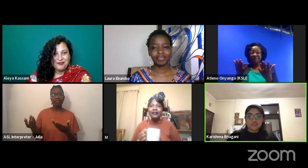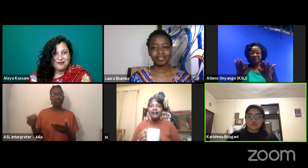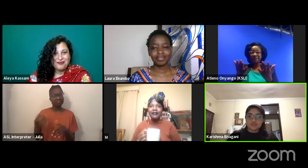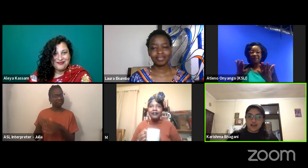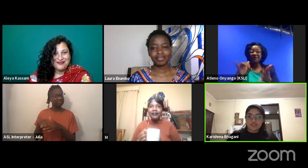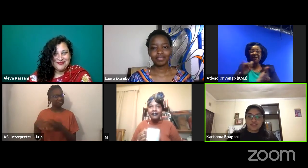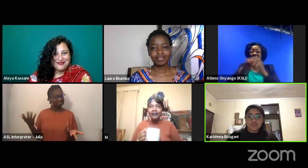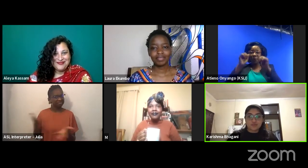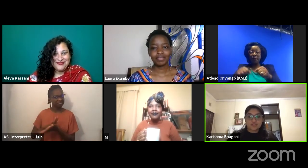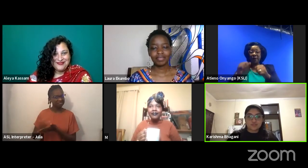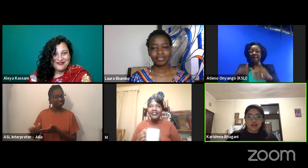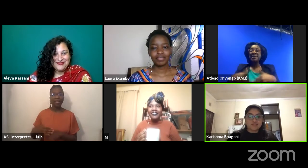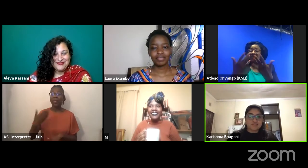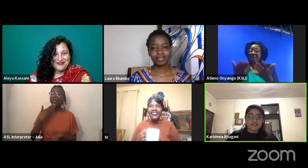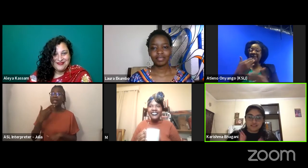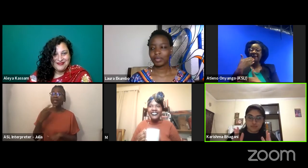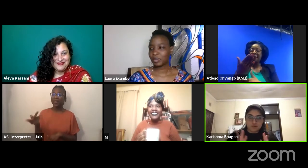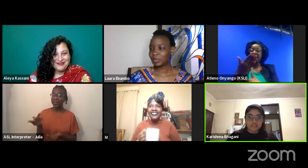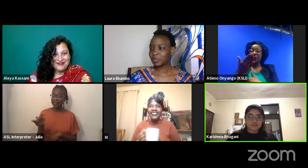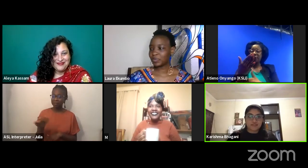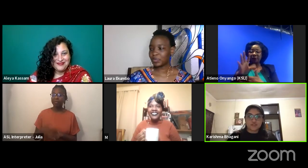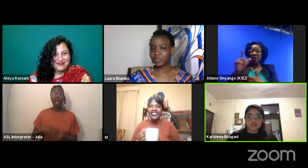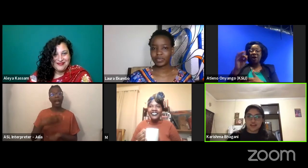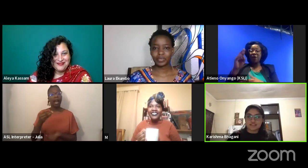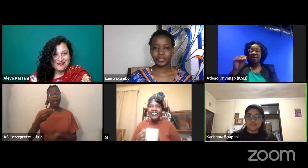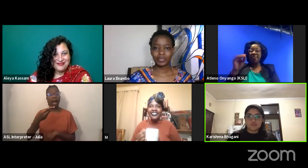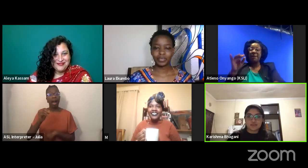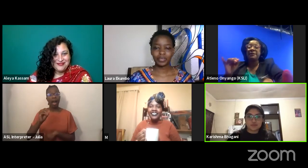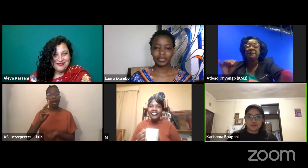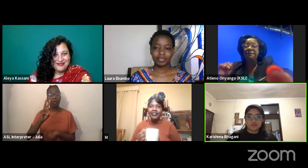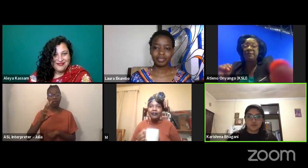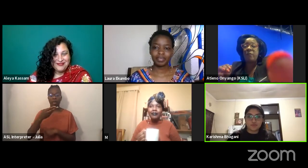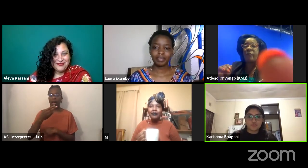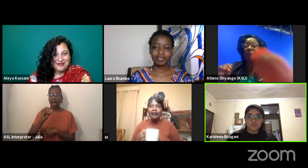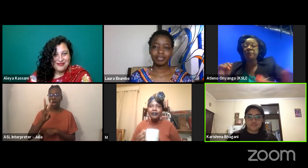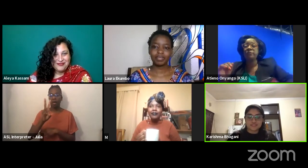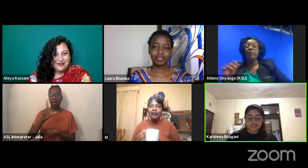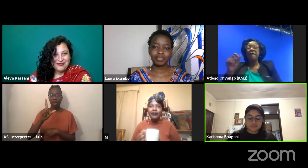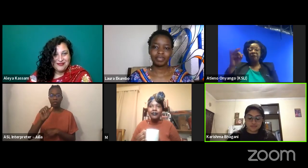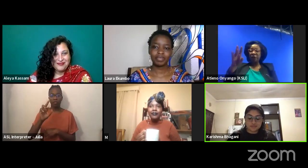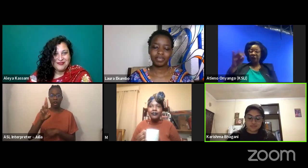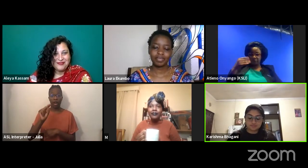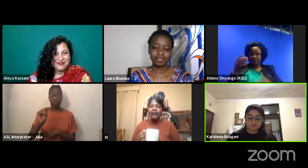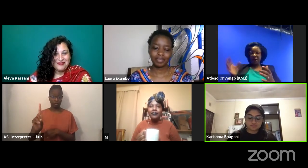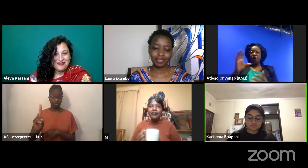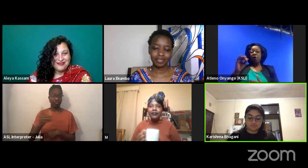So yeah, thank you also to HowlRound and the Tebere Arts Foundation for being co-producers of the series with us.